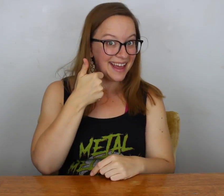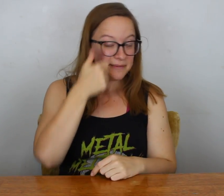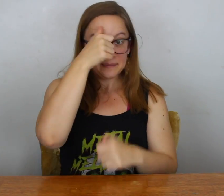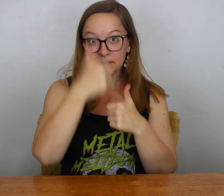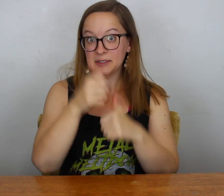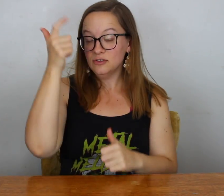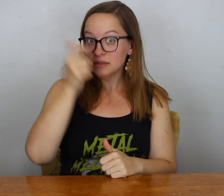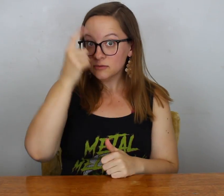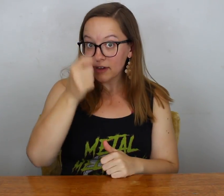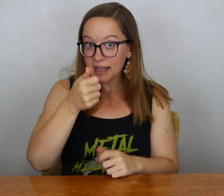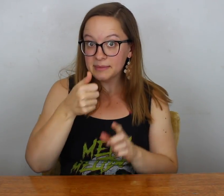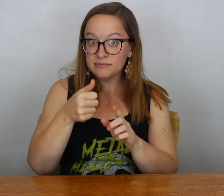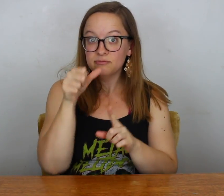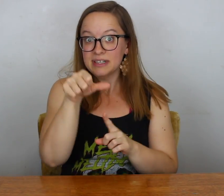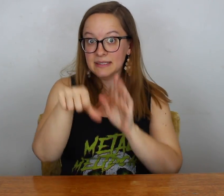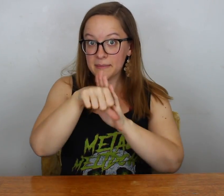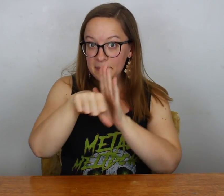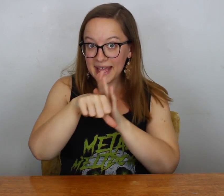If you did, click LIKE and remember to subscribe.